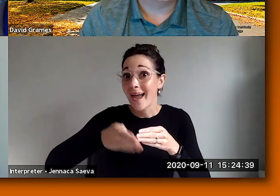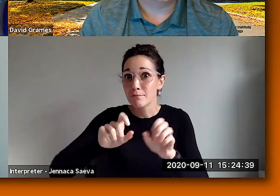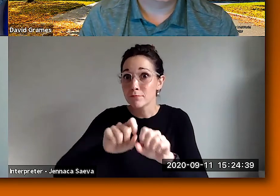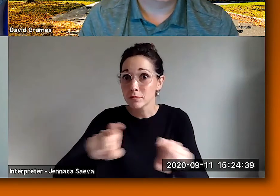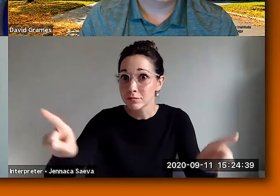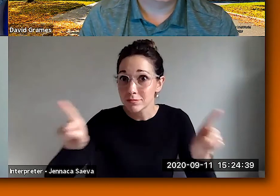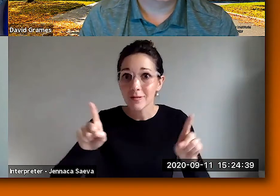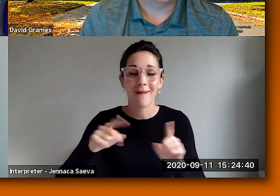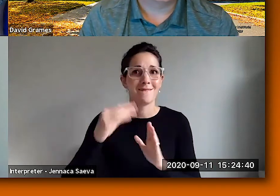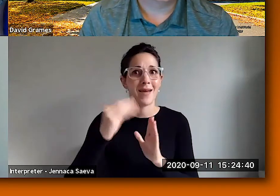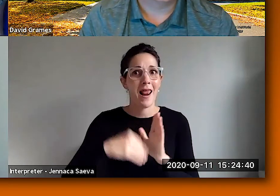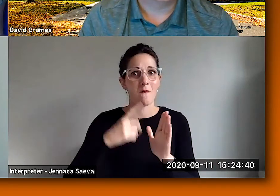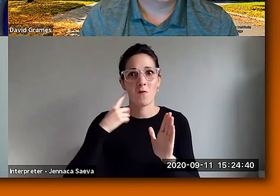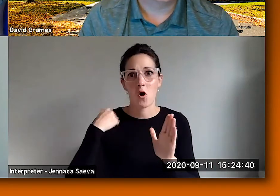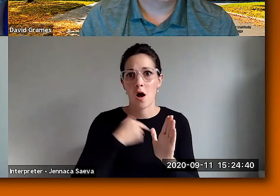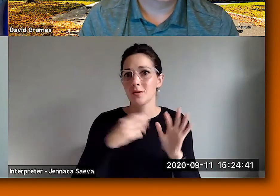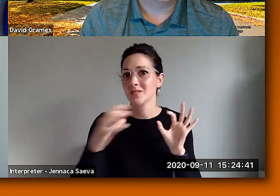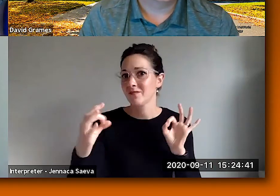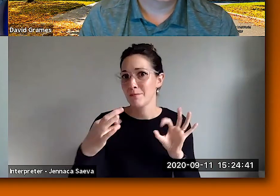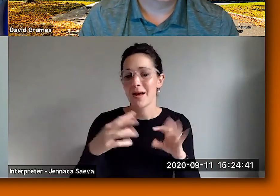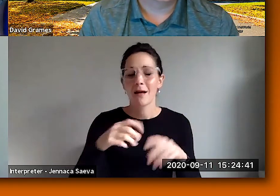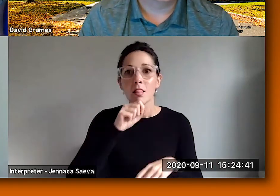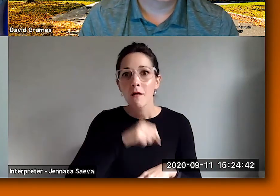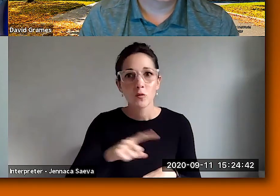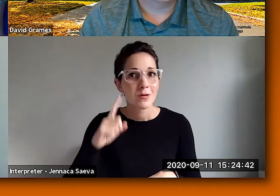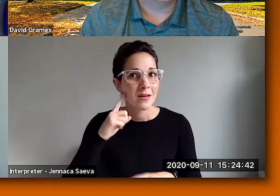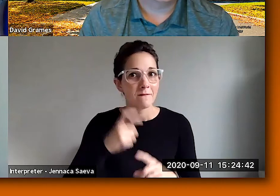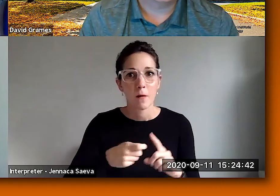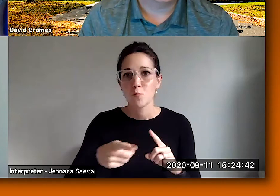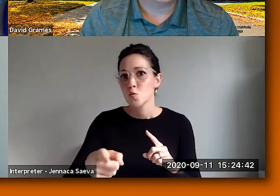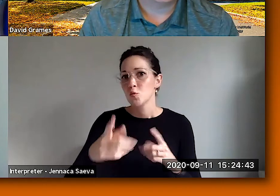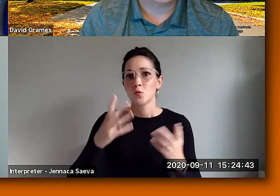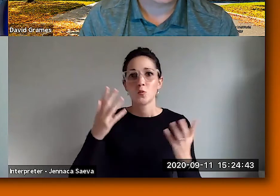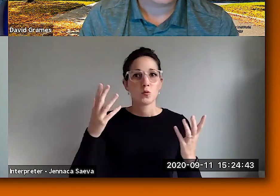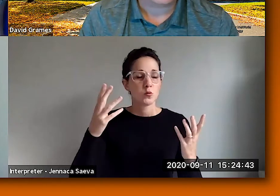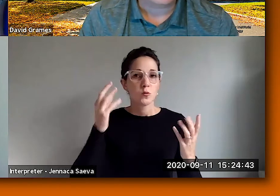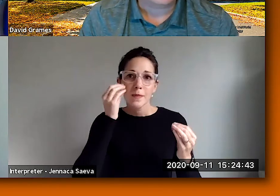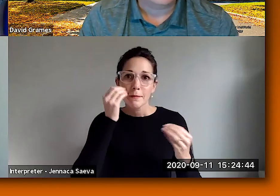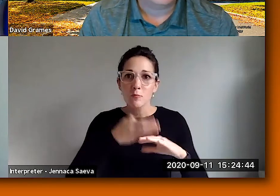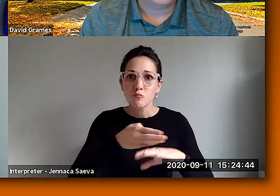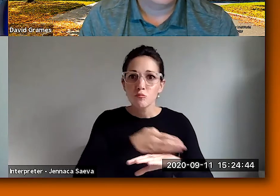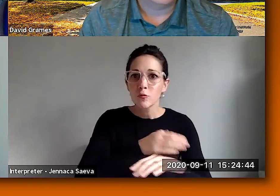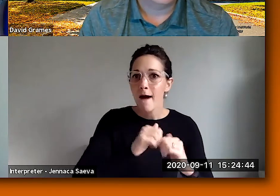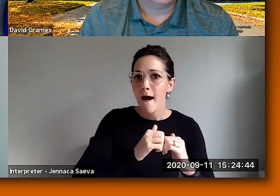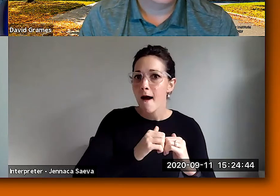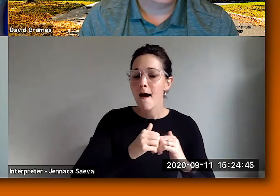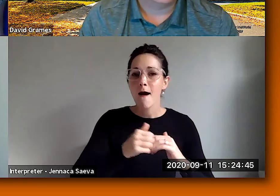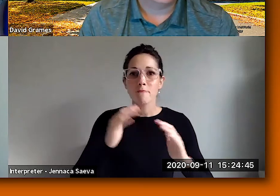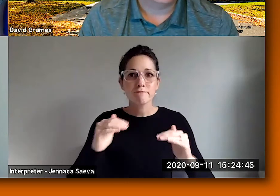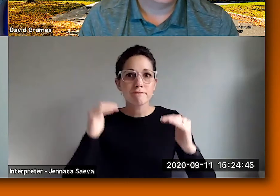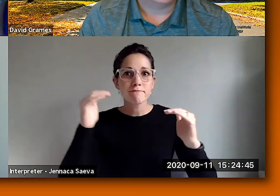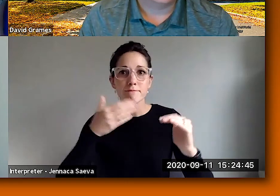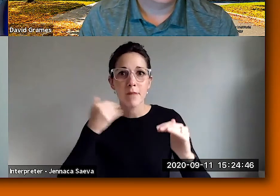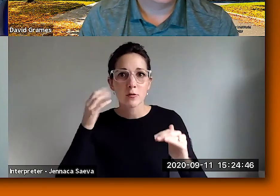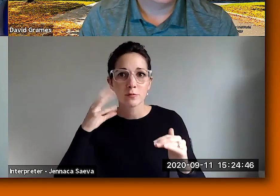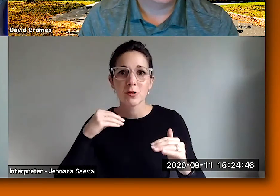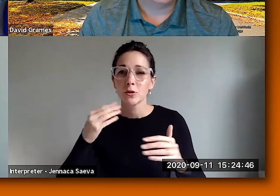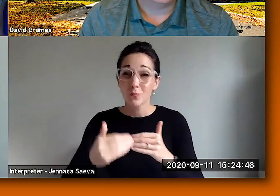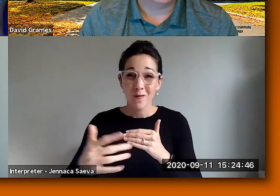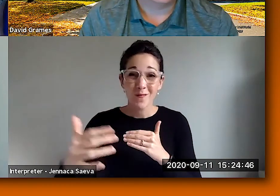we would love to hear from you and how we can improve and make this better going forward, because it seems that for the foreseeable future,